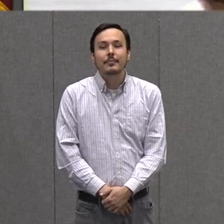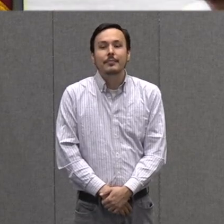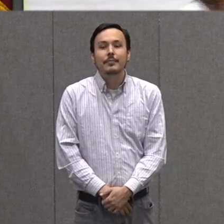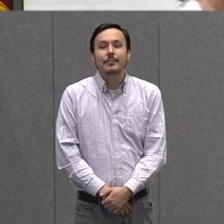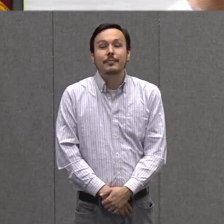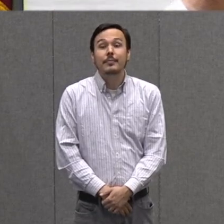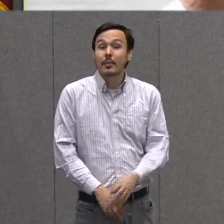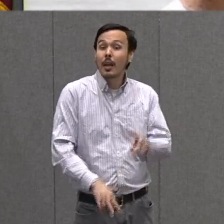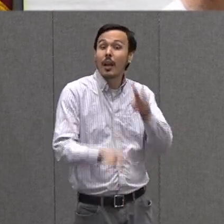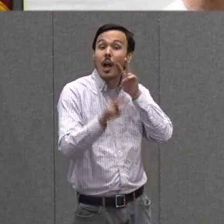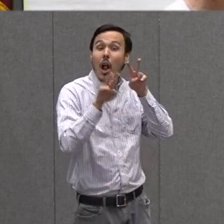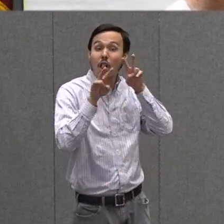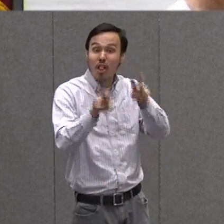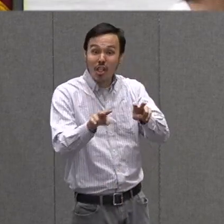Take a look at this picture.